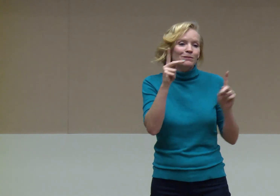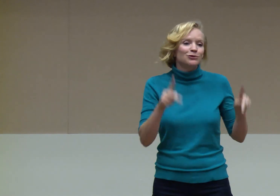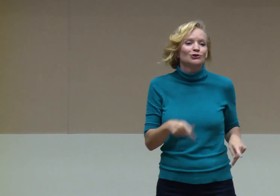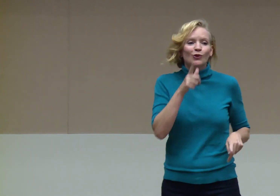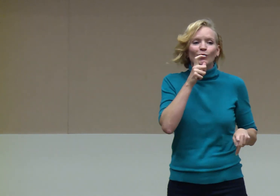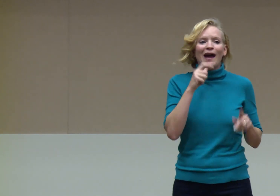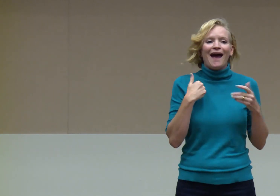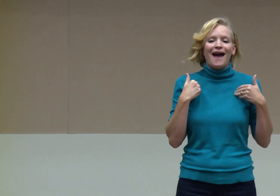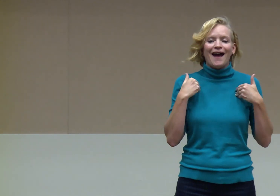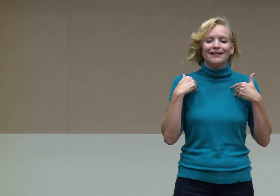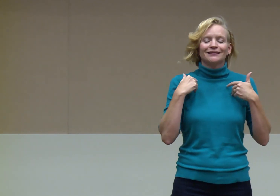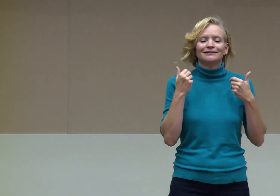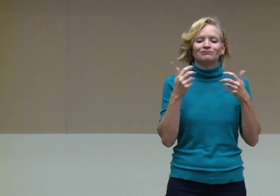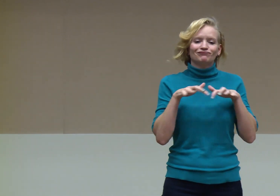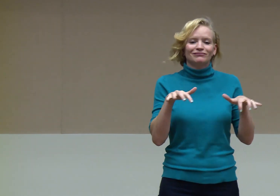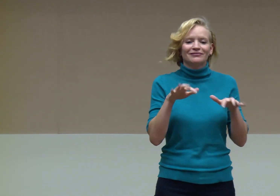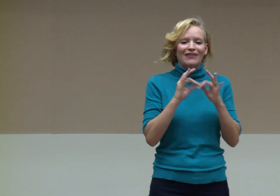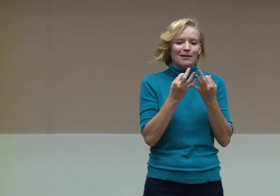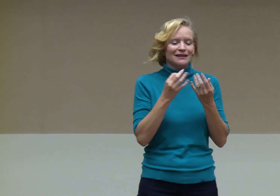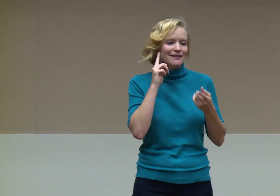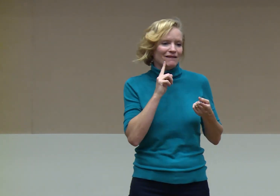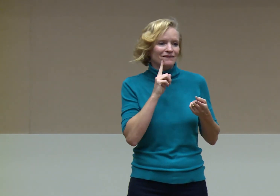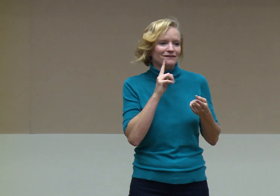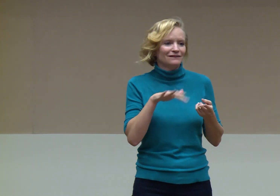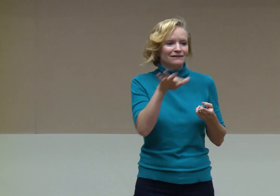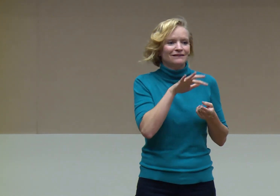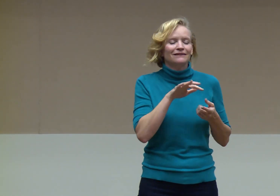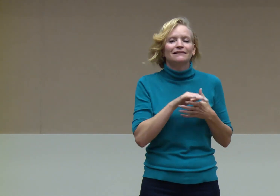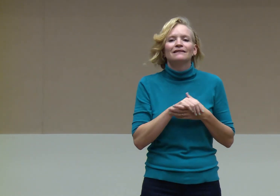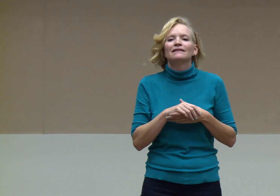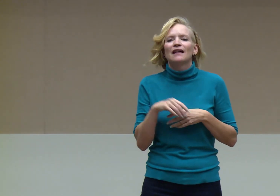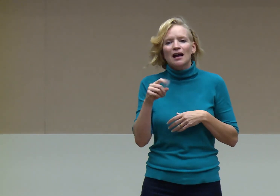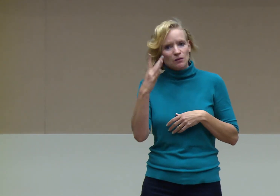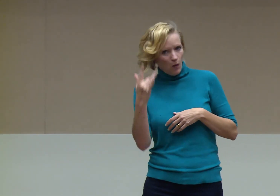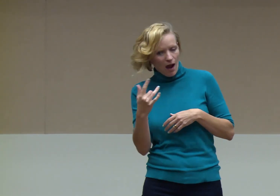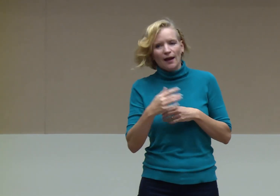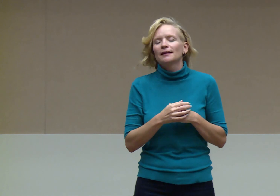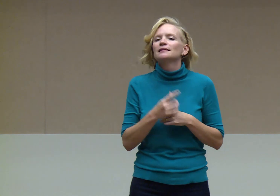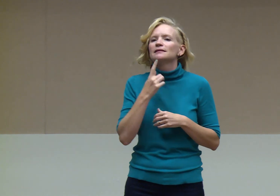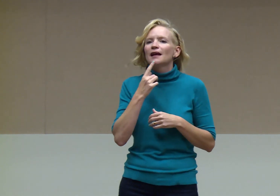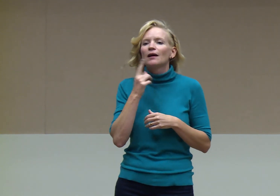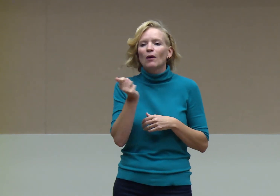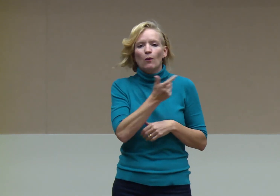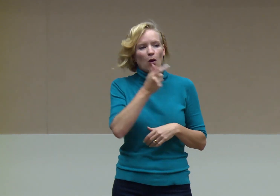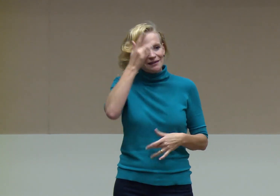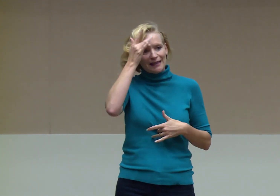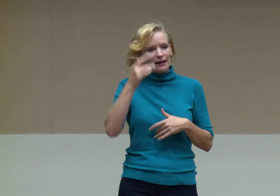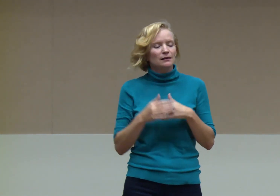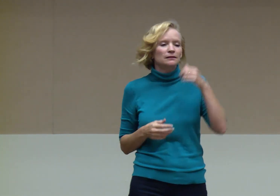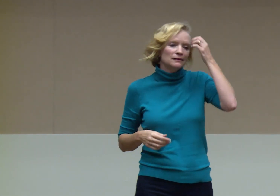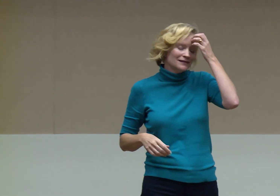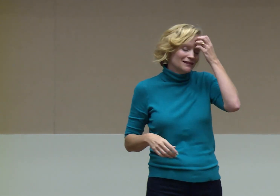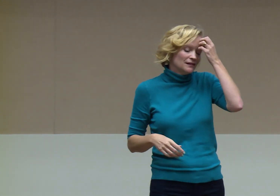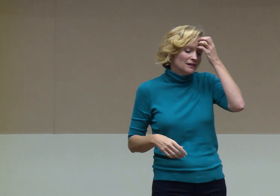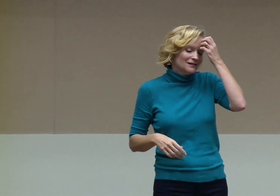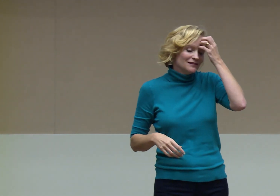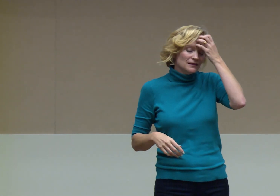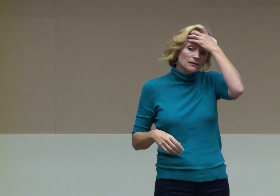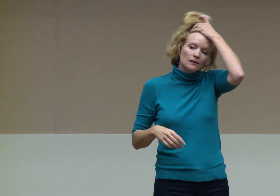I even met one person who has many family members who are deaf, and I asked why, and he said they were all sick.